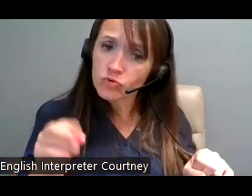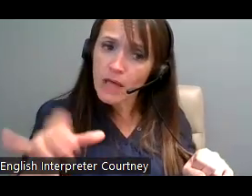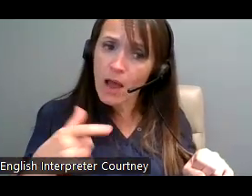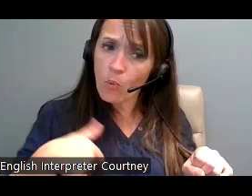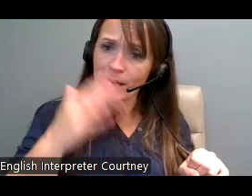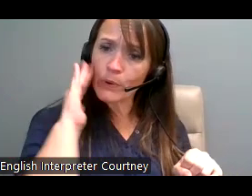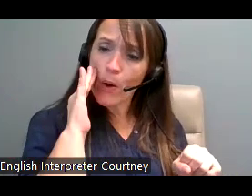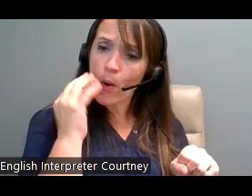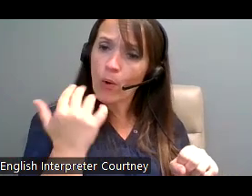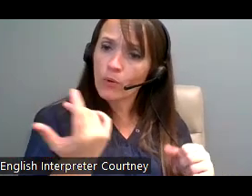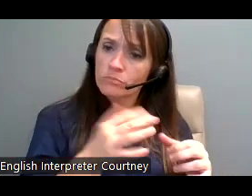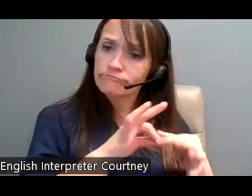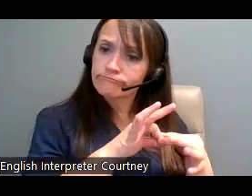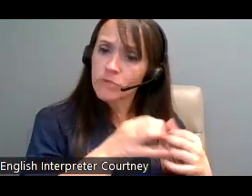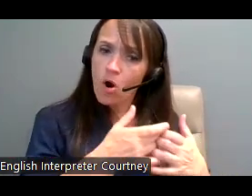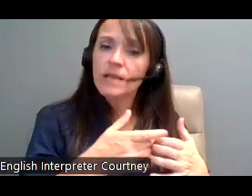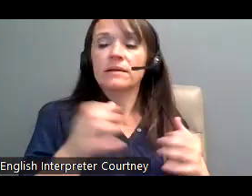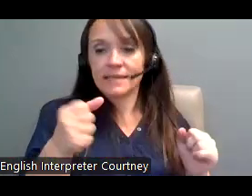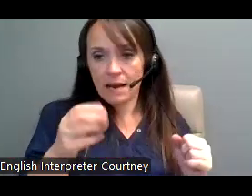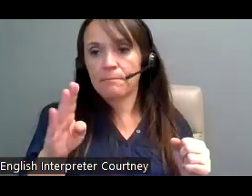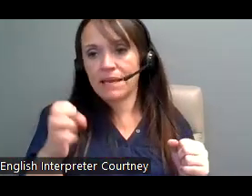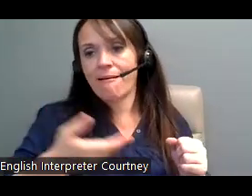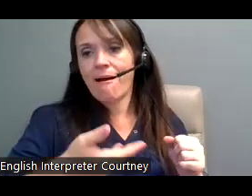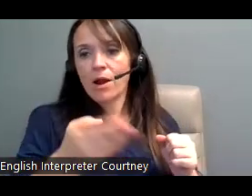be hired on by an agency. ANNA MARIA CONNER: